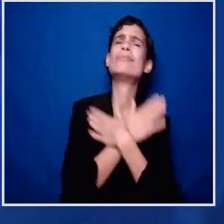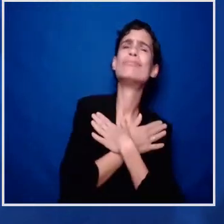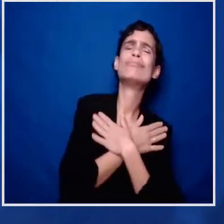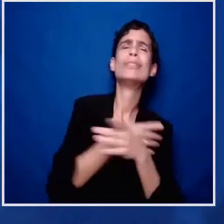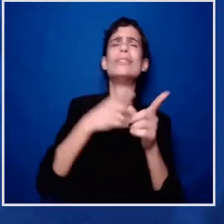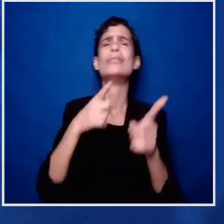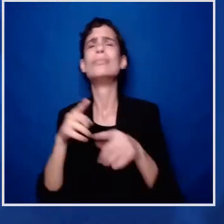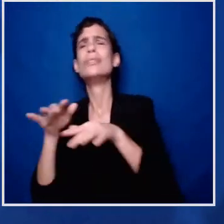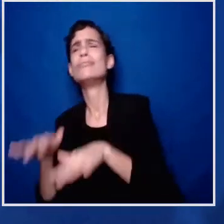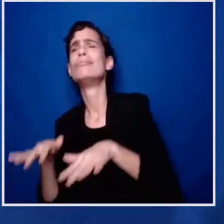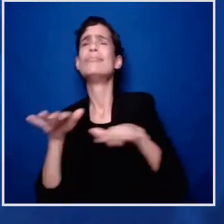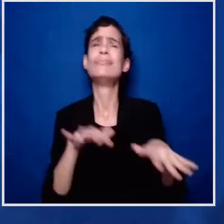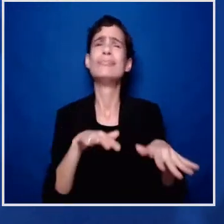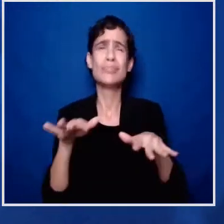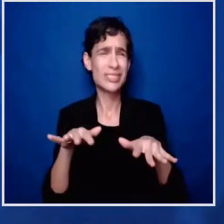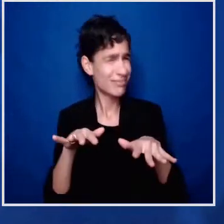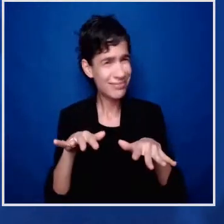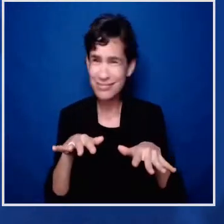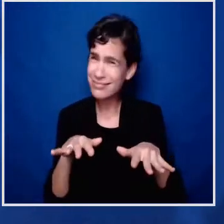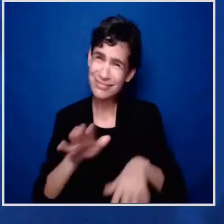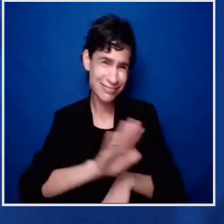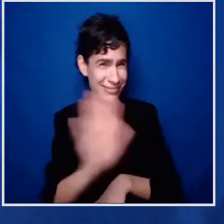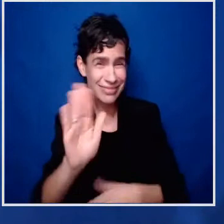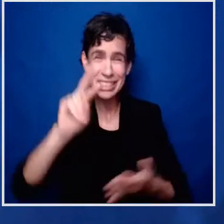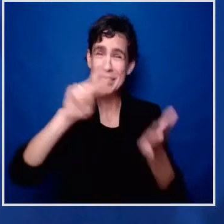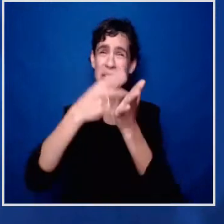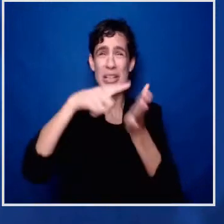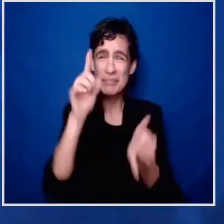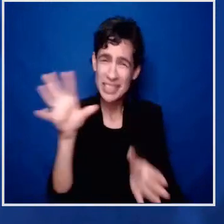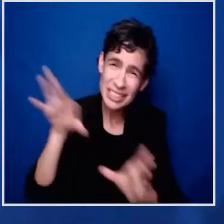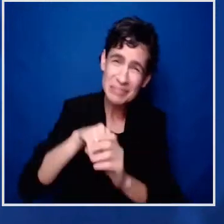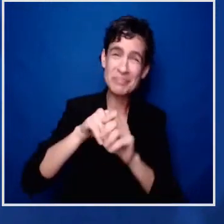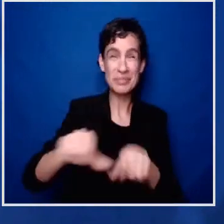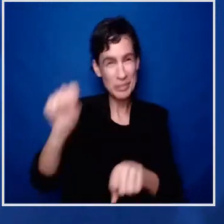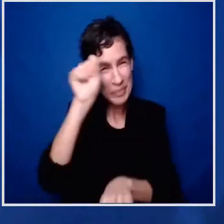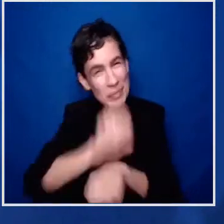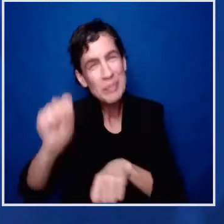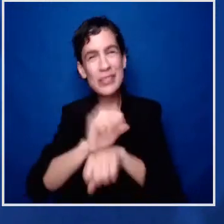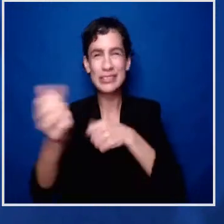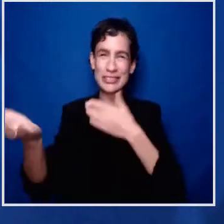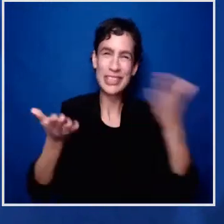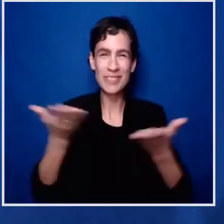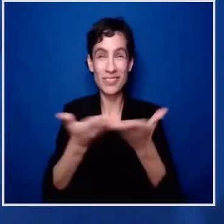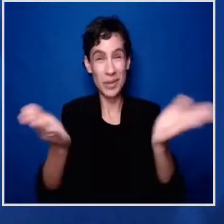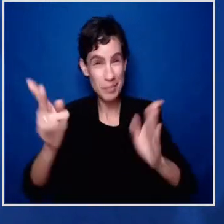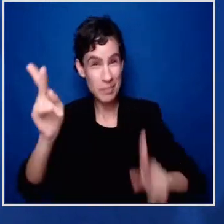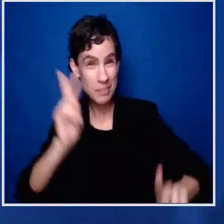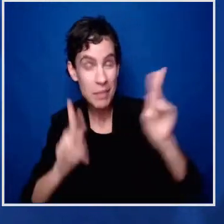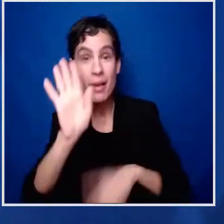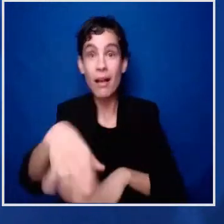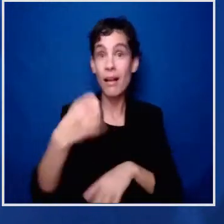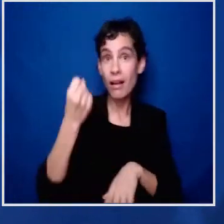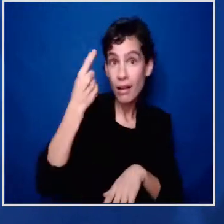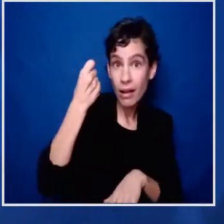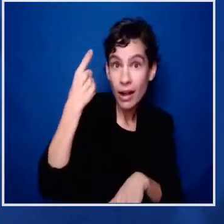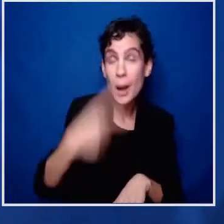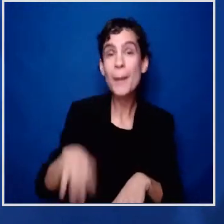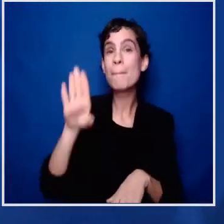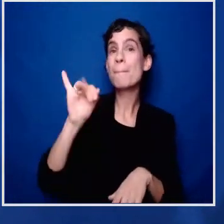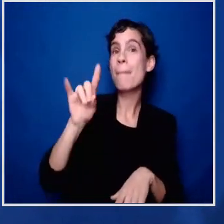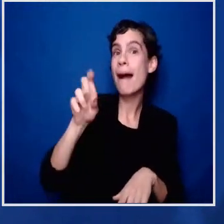KING JR. DAY OF SERVICE.